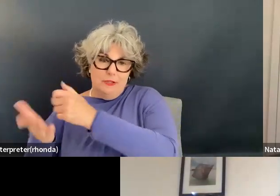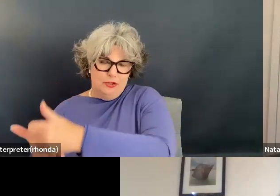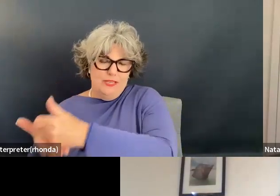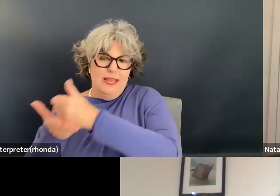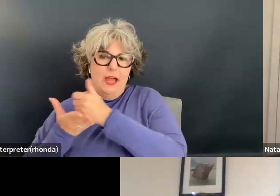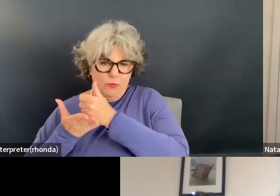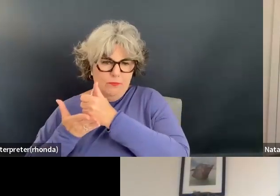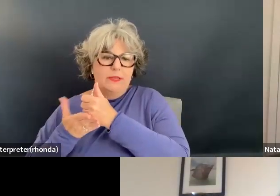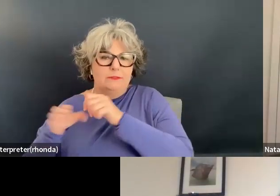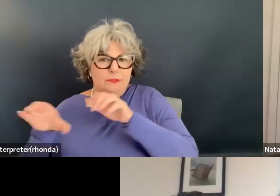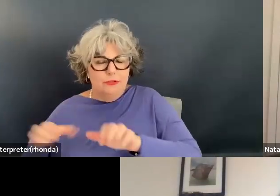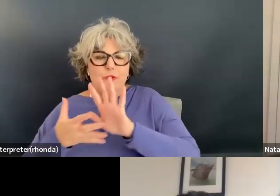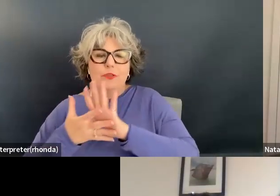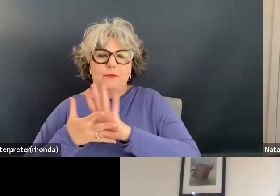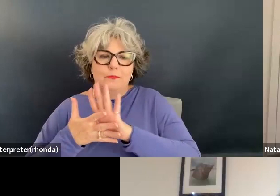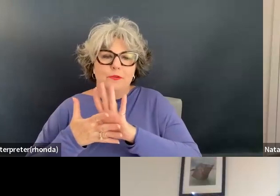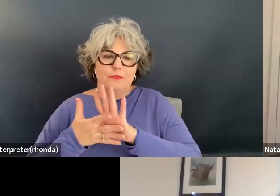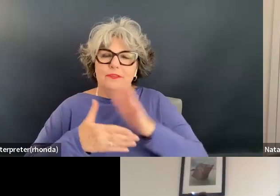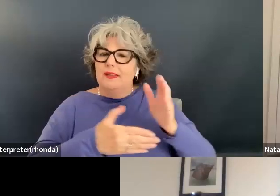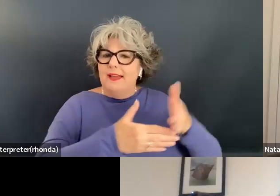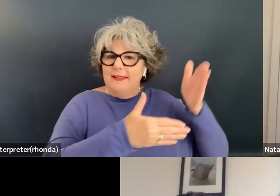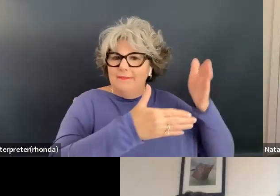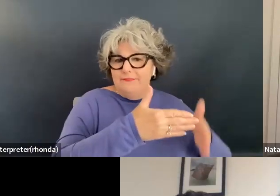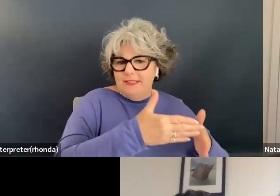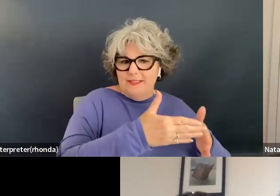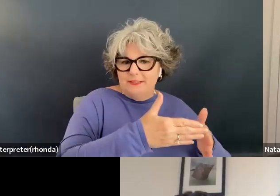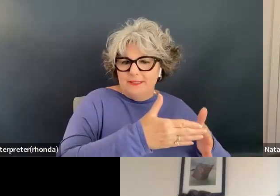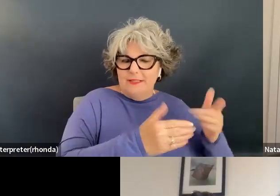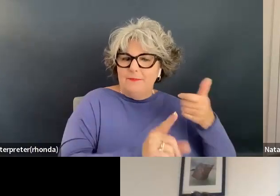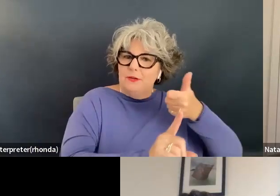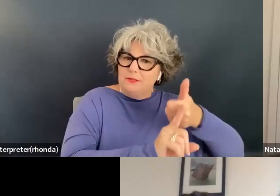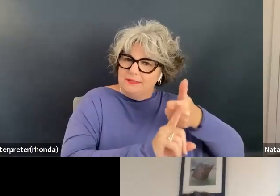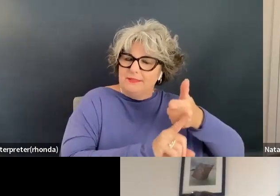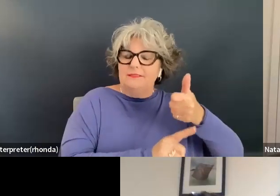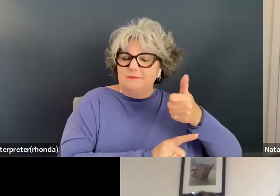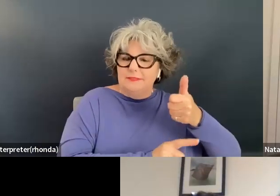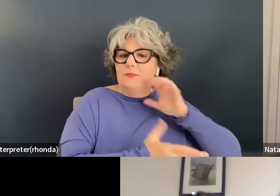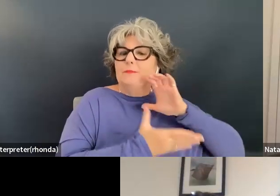And it finished with her because at the end, it was she who was driving everything